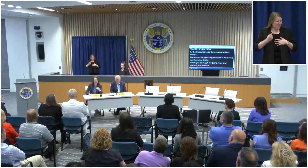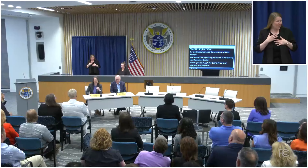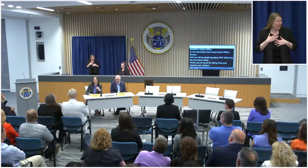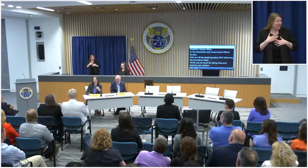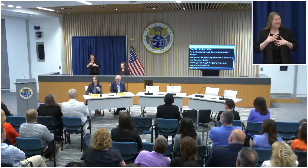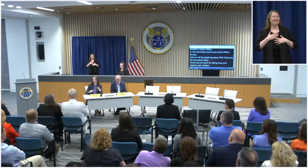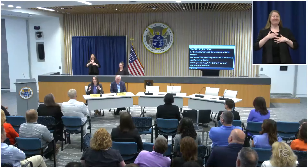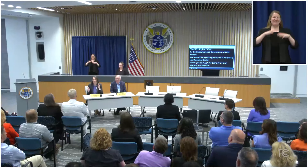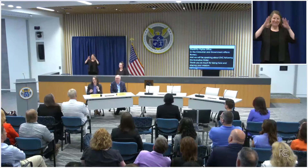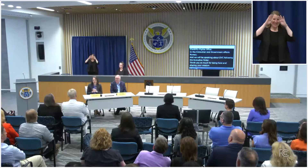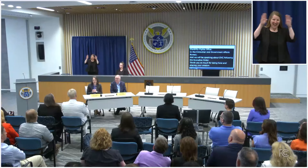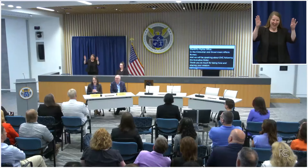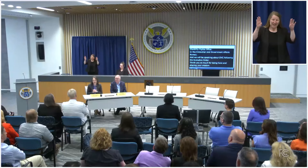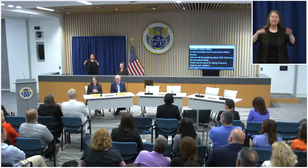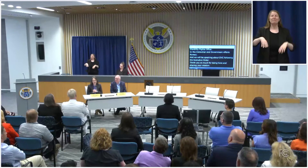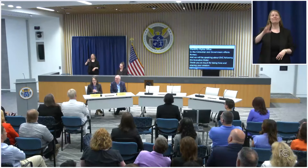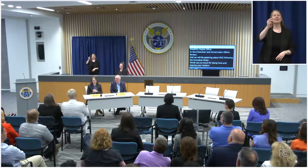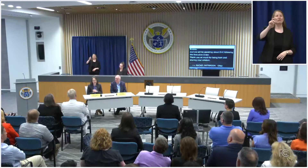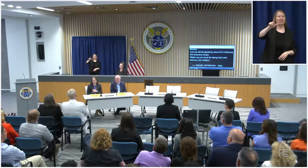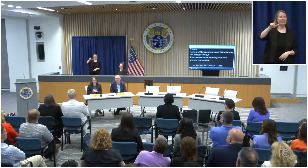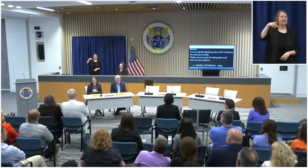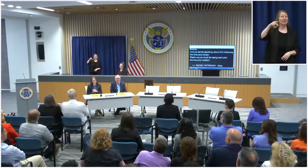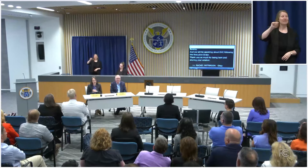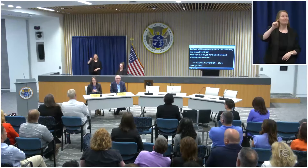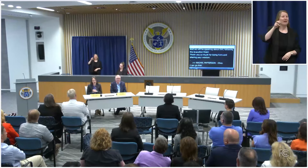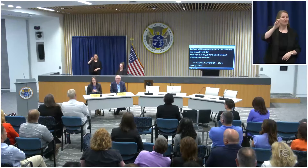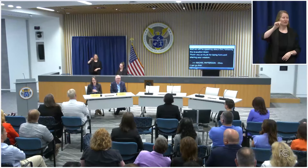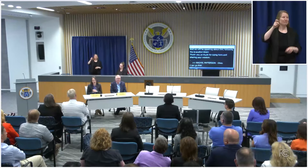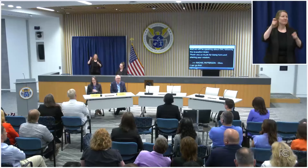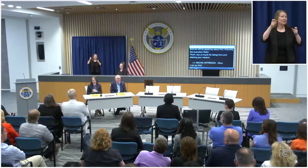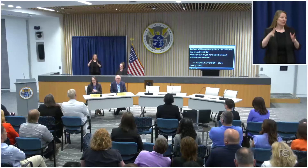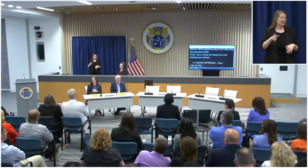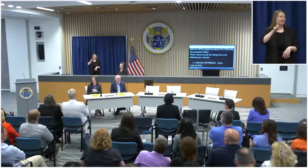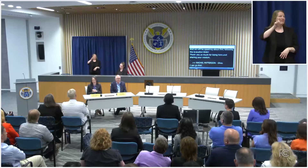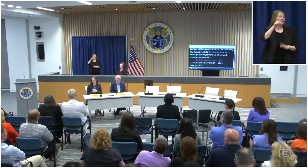GOVERNMENT AFFAIRS BUREAU. AND WE WILL BE SPEAKING ABOUT DVC FOLLOWING THE EXECUTIVE ORDER. THANK YOU SO MUCH FOR BEING